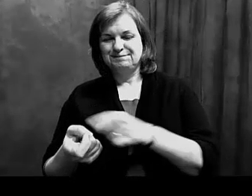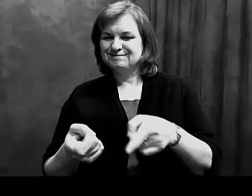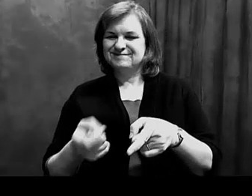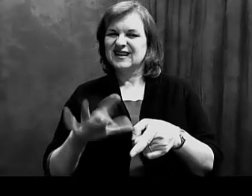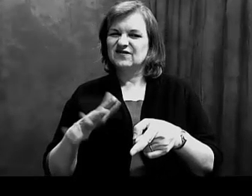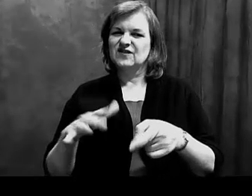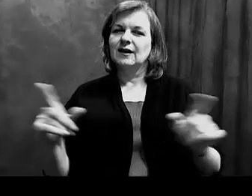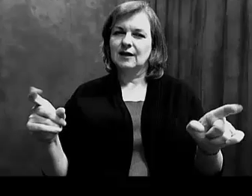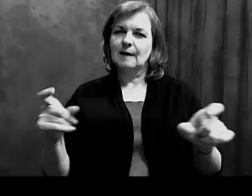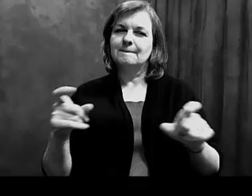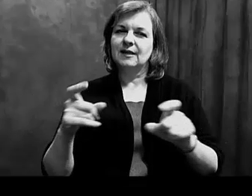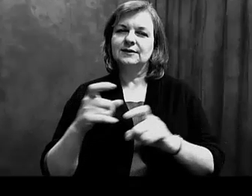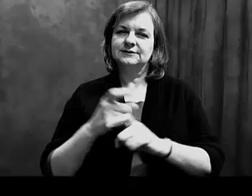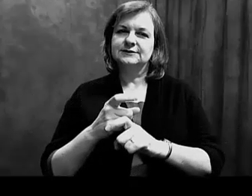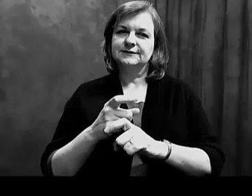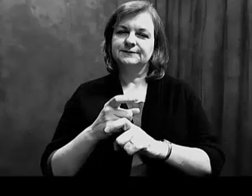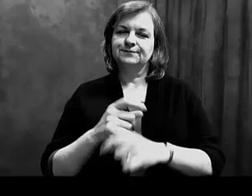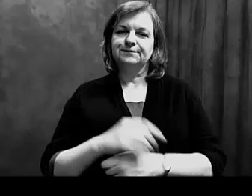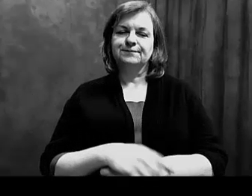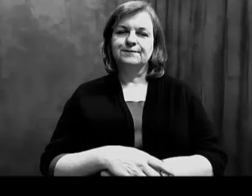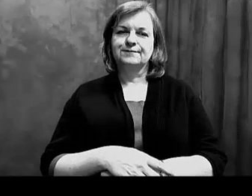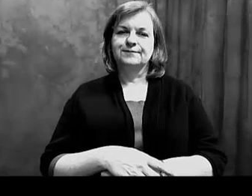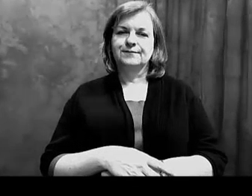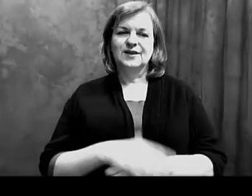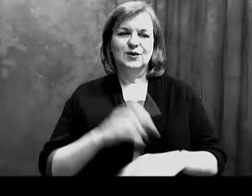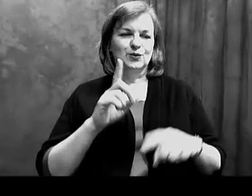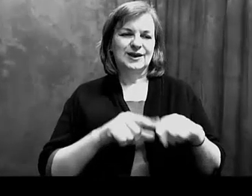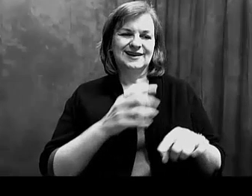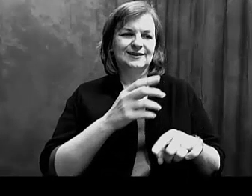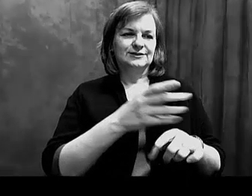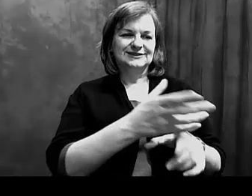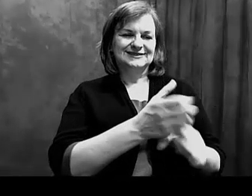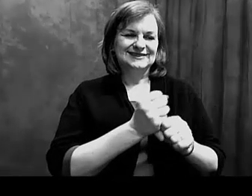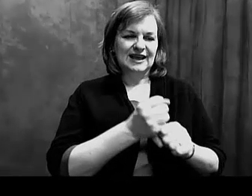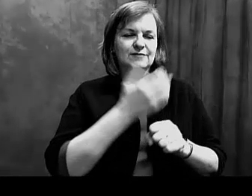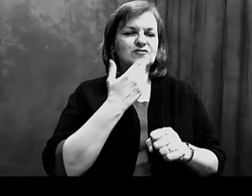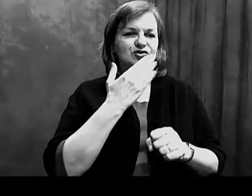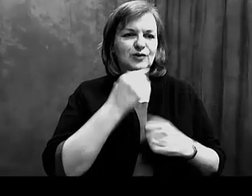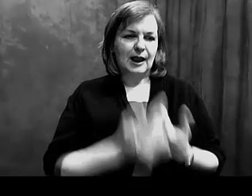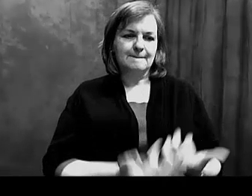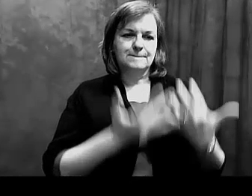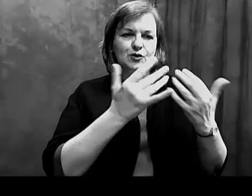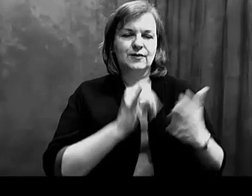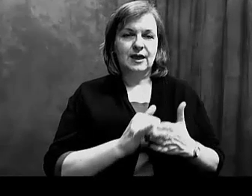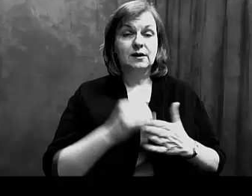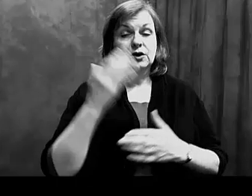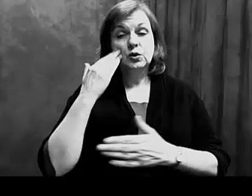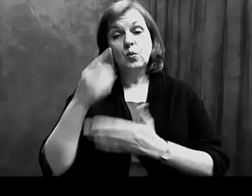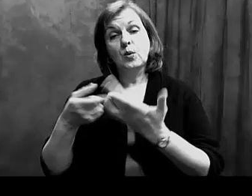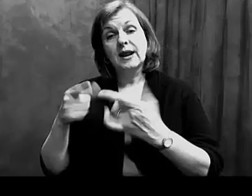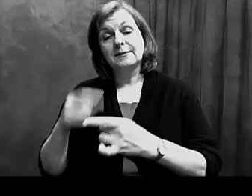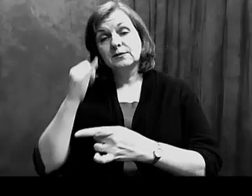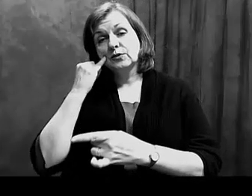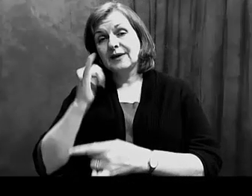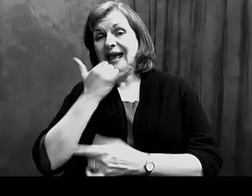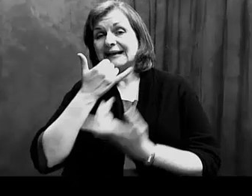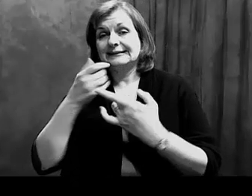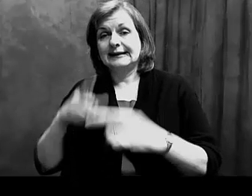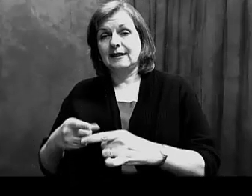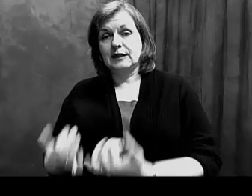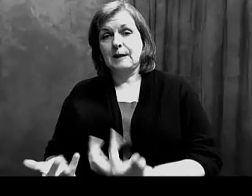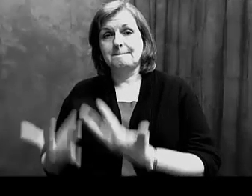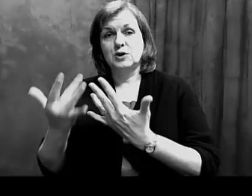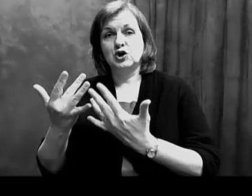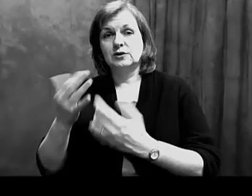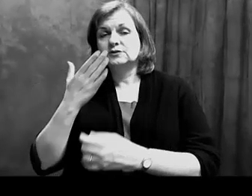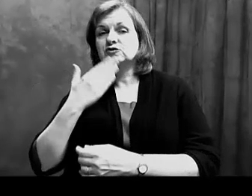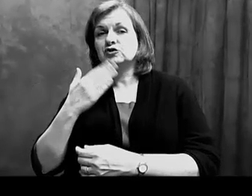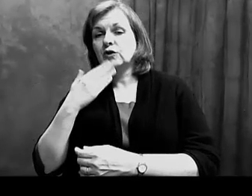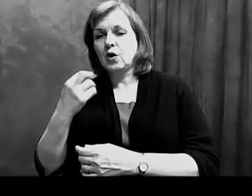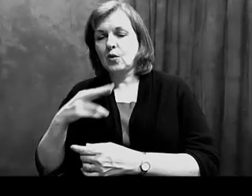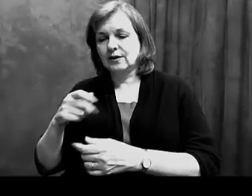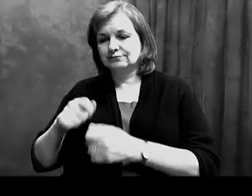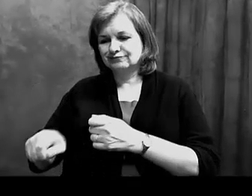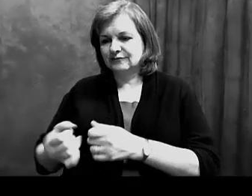fairly complex in that we can't just burn the sugar quickly you know what happens if you accidentally burn sugar - or if you light